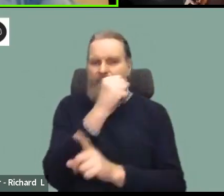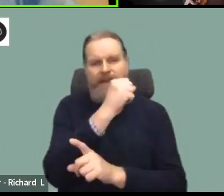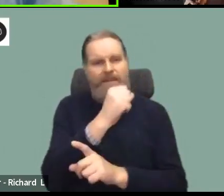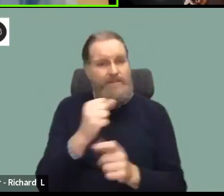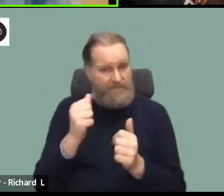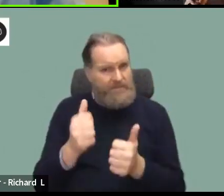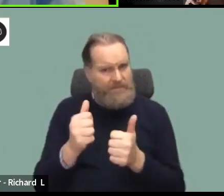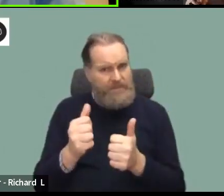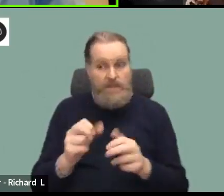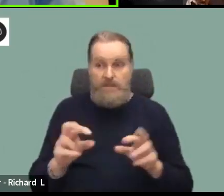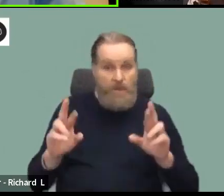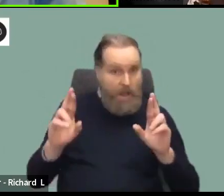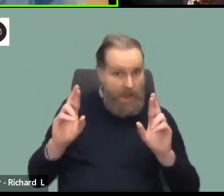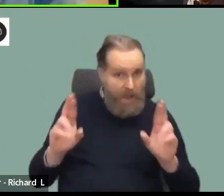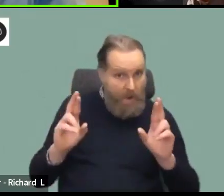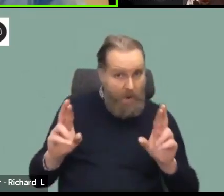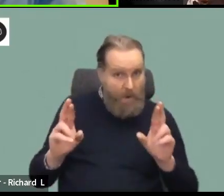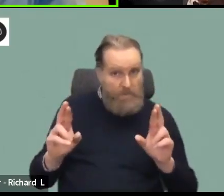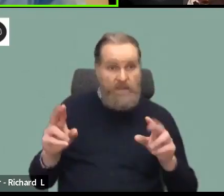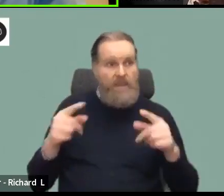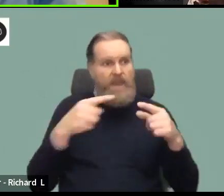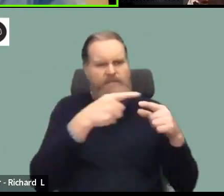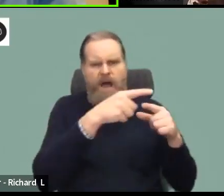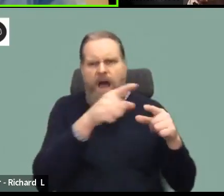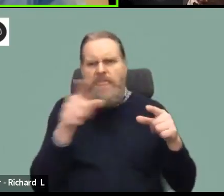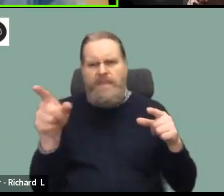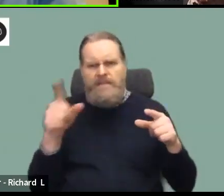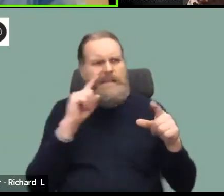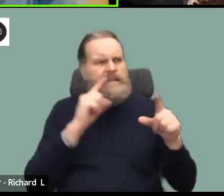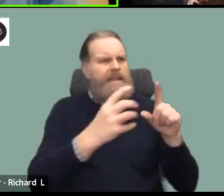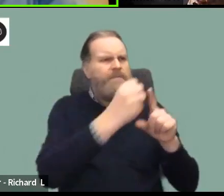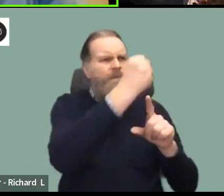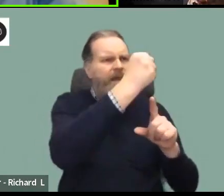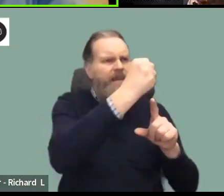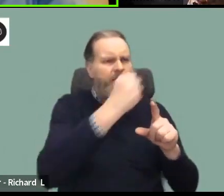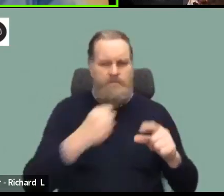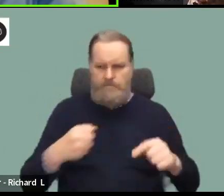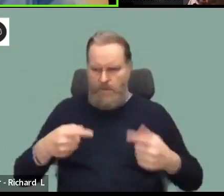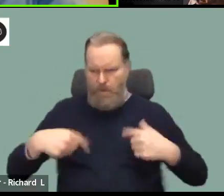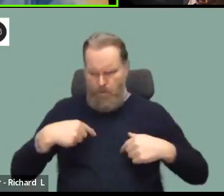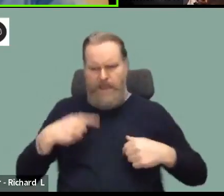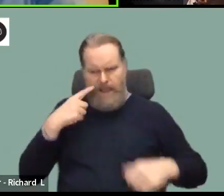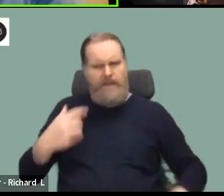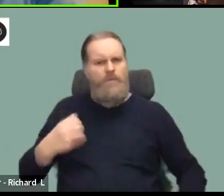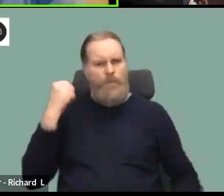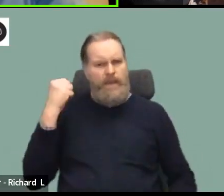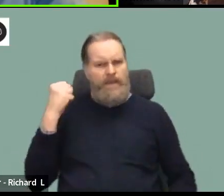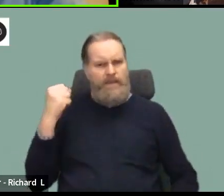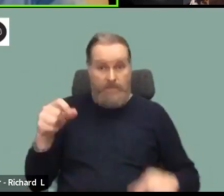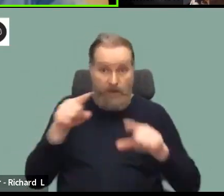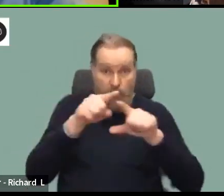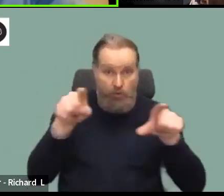You know, so what I know, so what I hope we can get. across across here is if they can do across here is if they can do it , so can we, and if we , so can we, and if we think